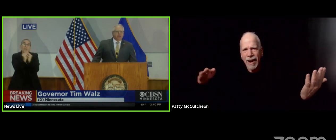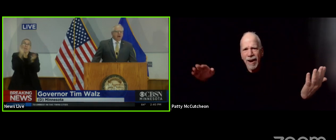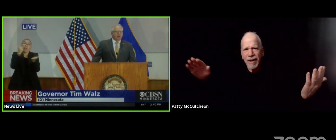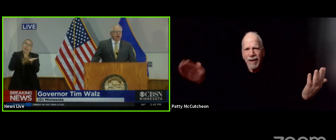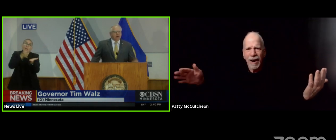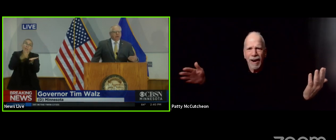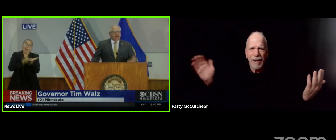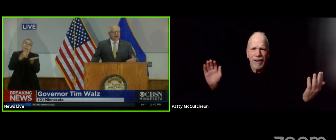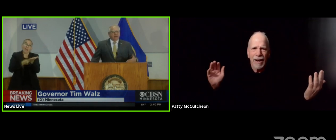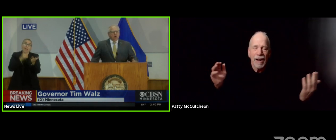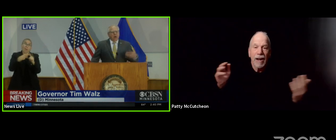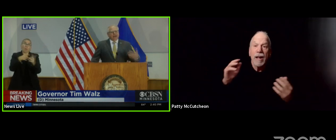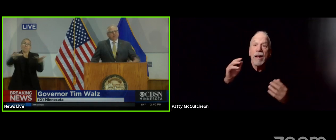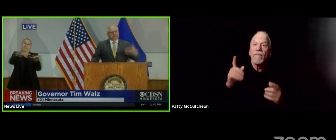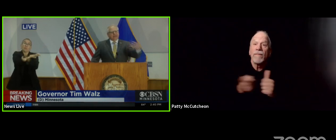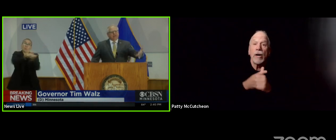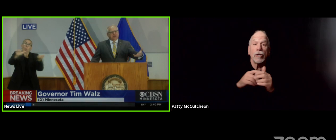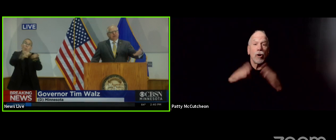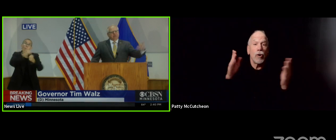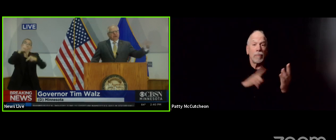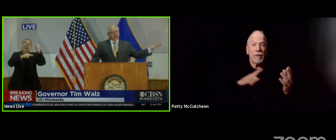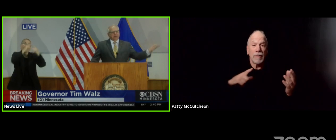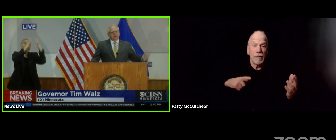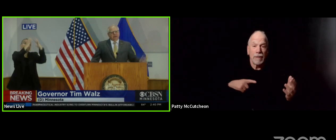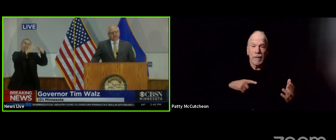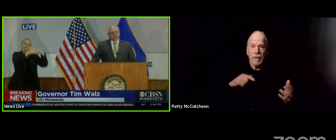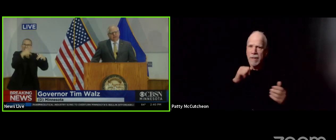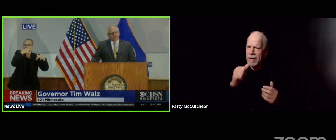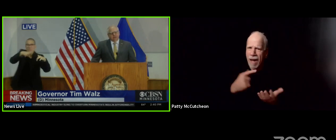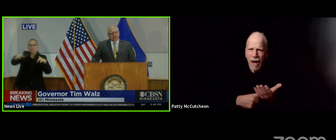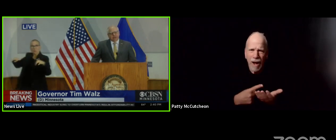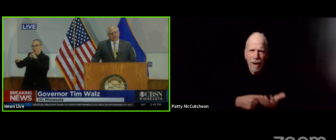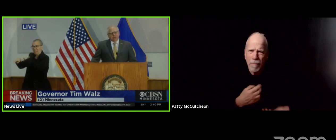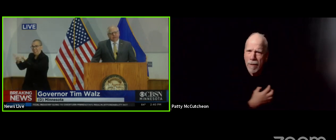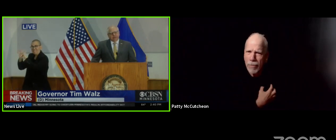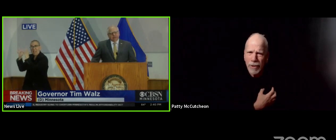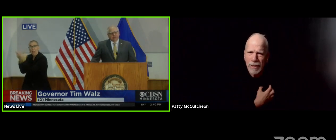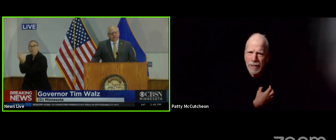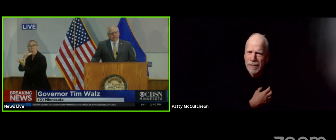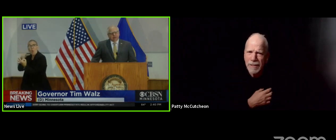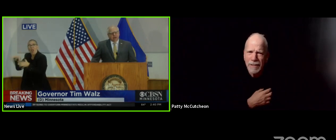THAT? WHY ARE WE NOT -- WHY DID WE LEAVE WITHOUT RESPONDING TO THE DEMOCRATIC